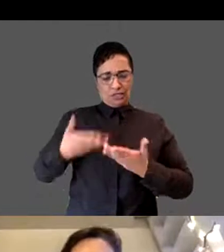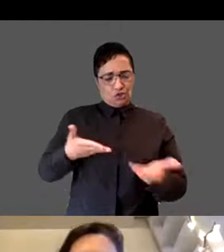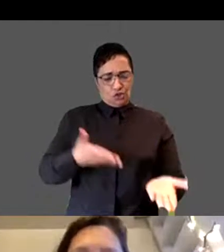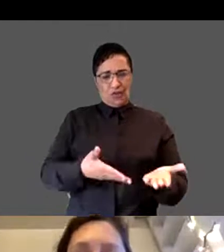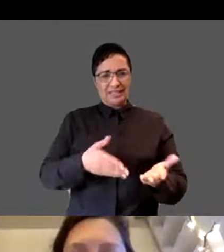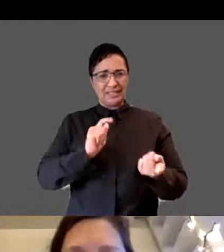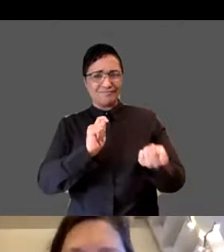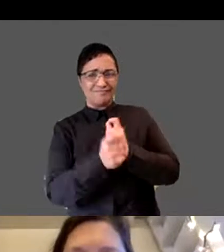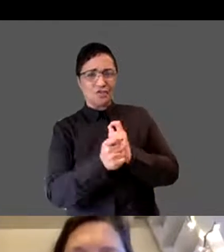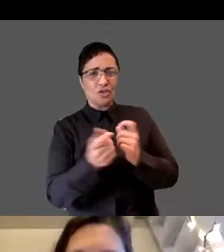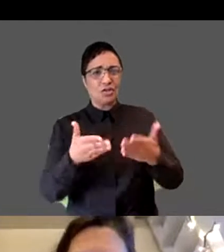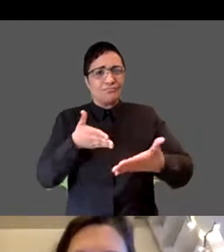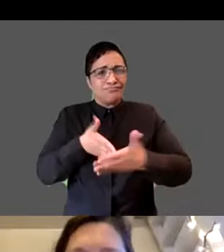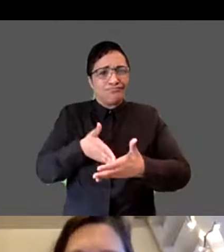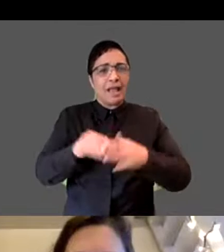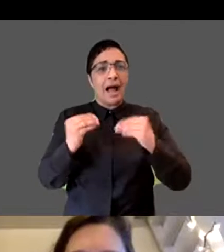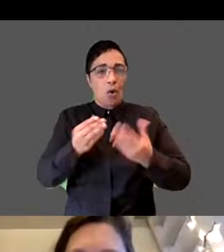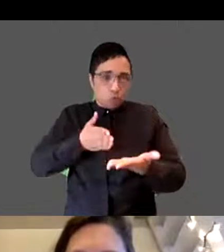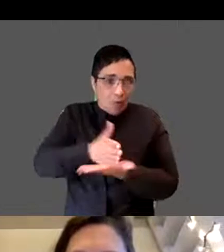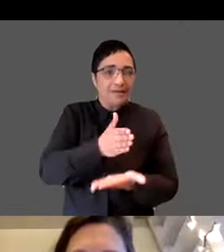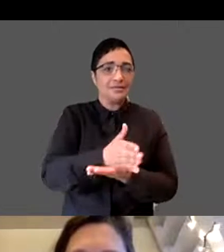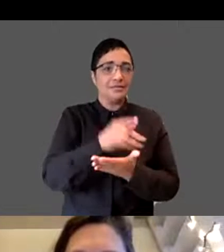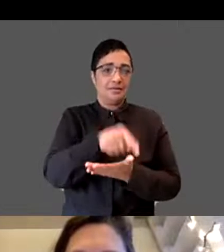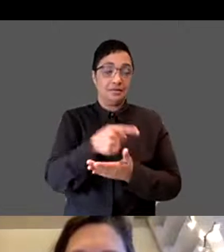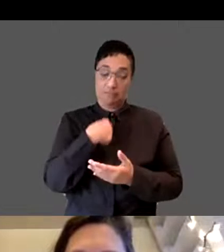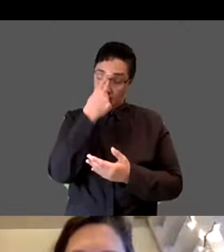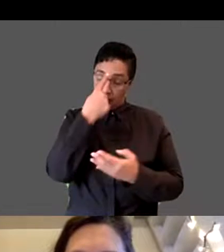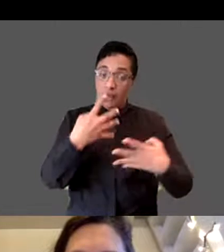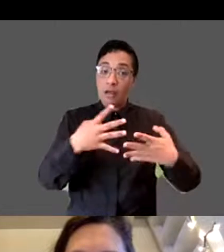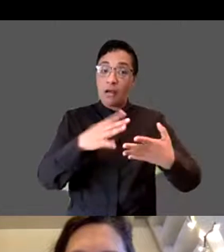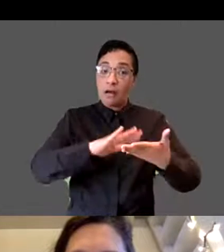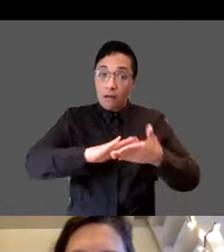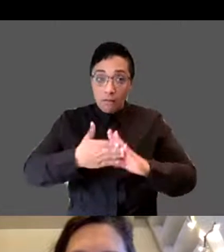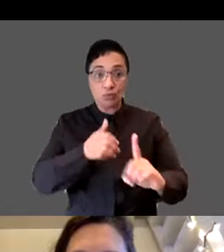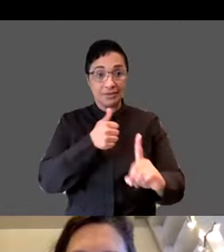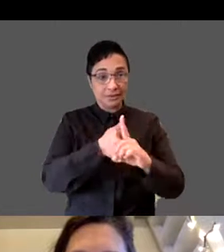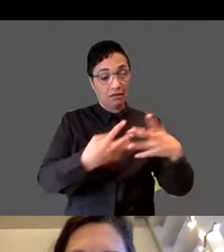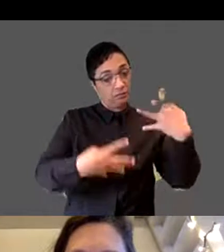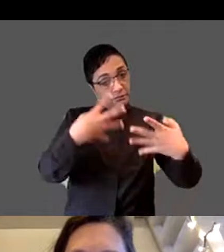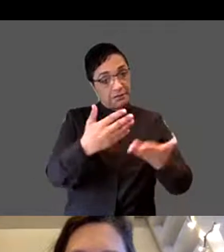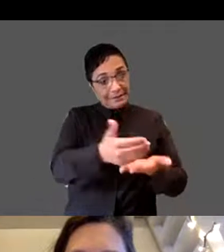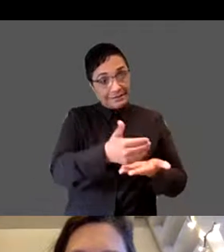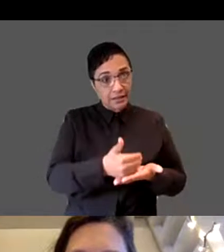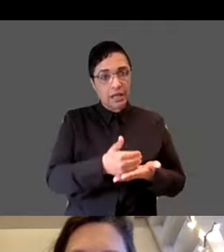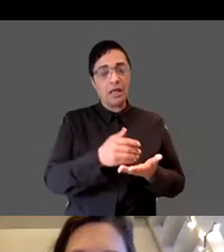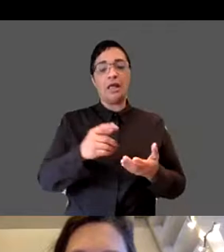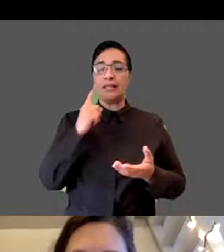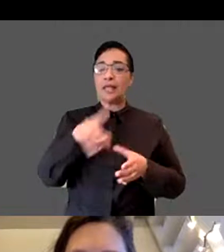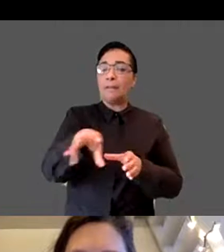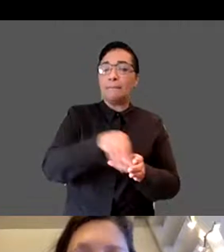So, I think citizen generated data can potentially passes from participation in data to leadership,